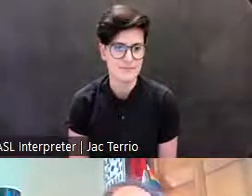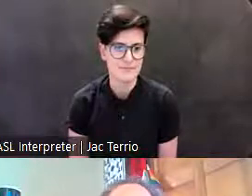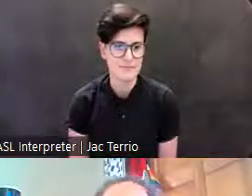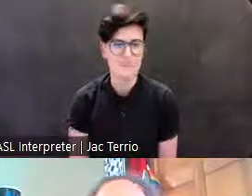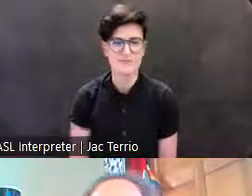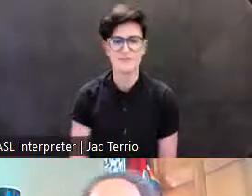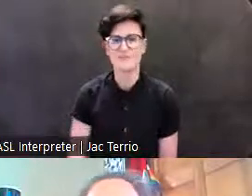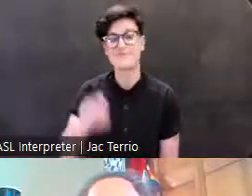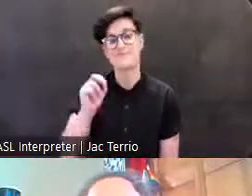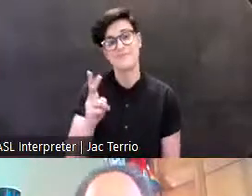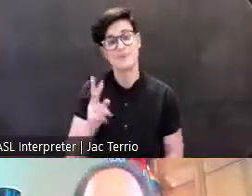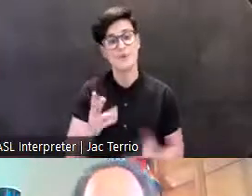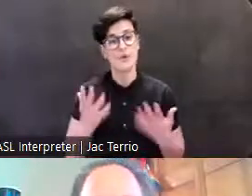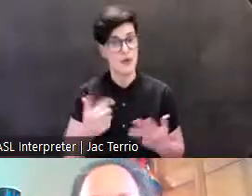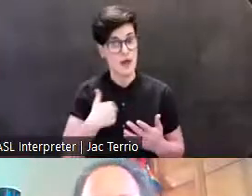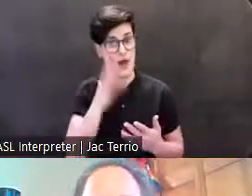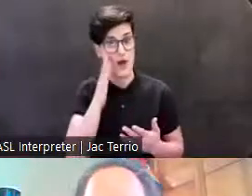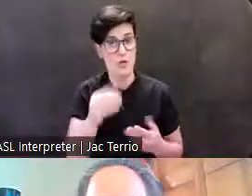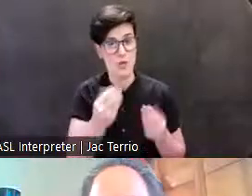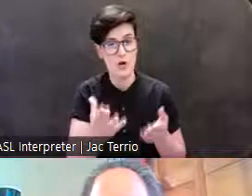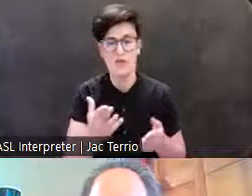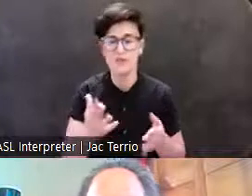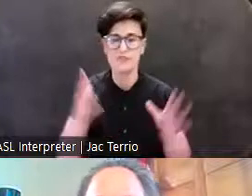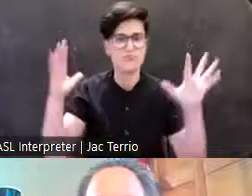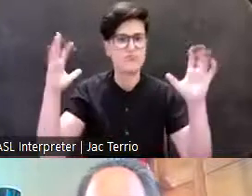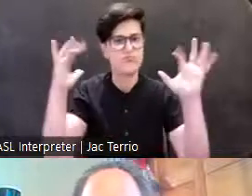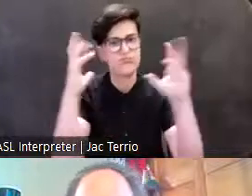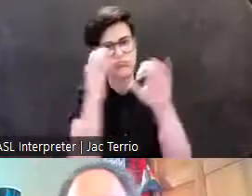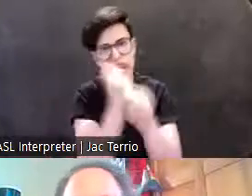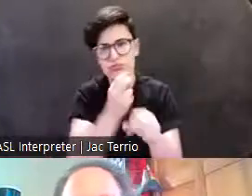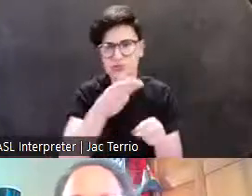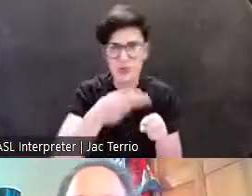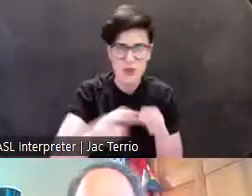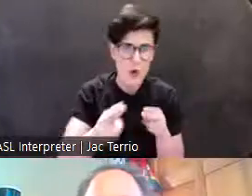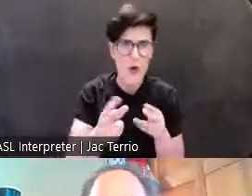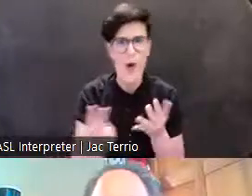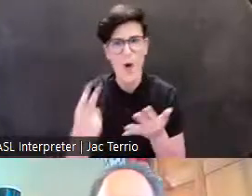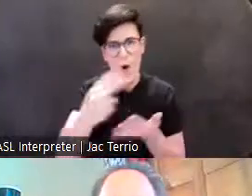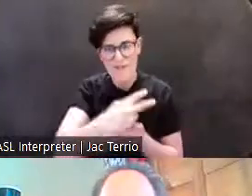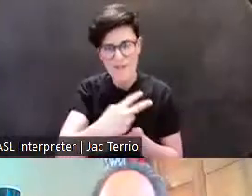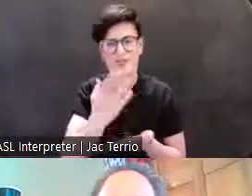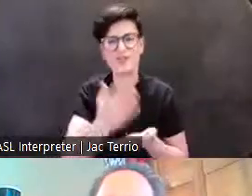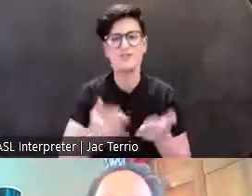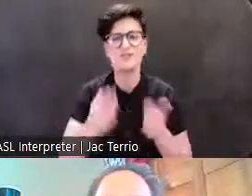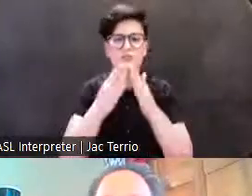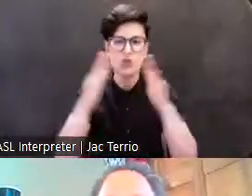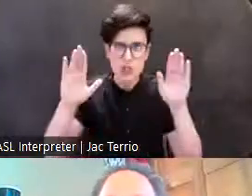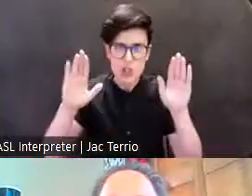I'm going to give a very abbreviated overview of some general tenants rights.